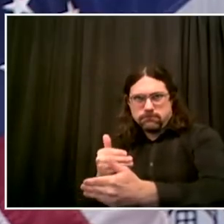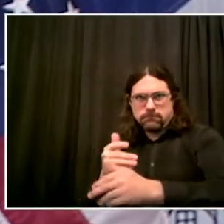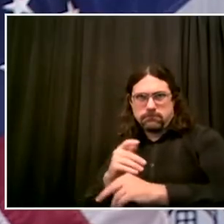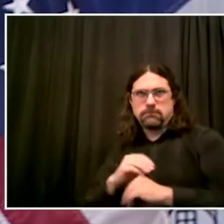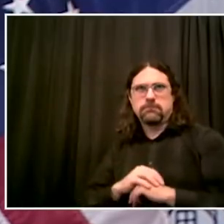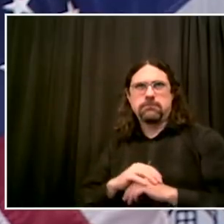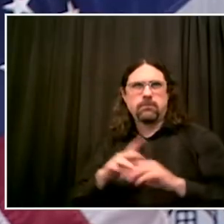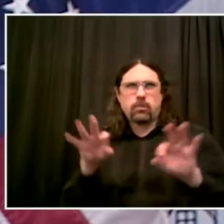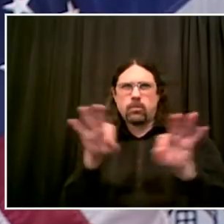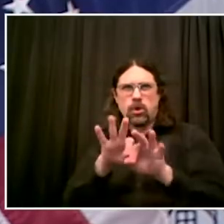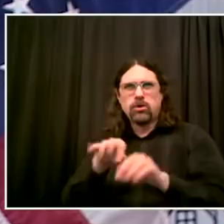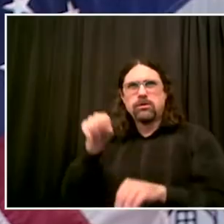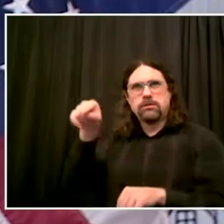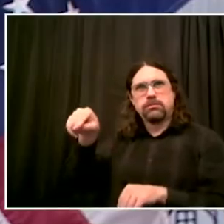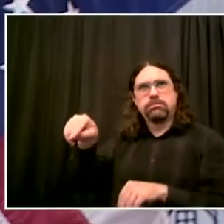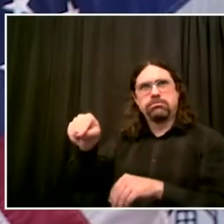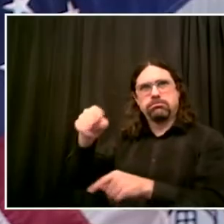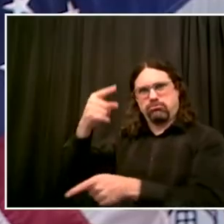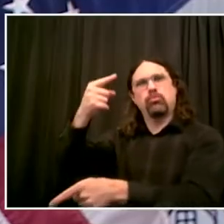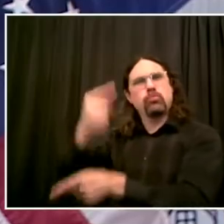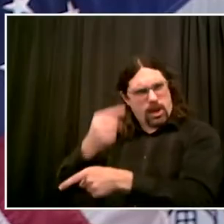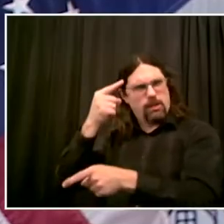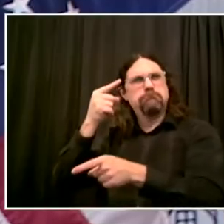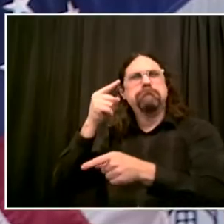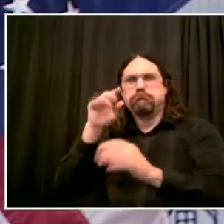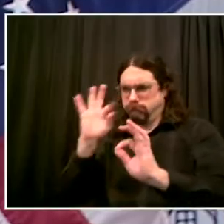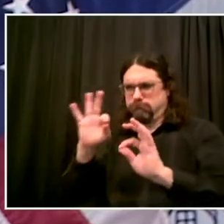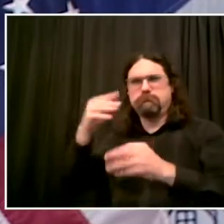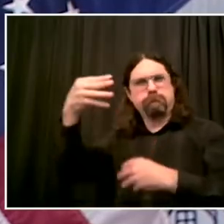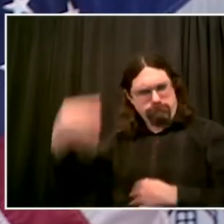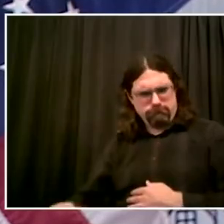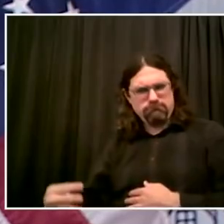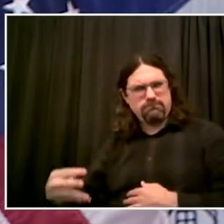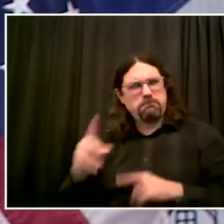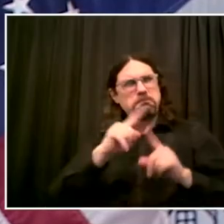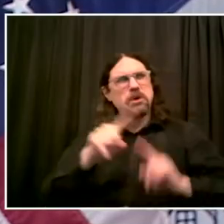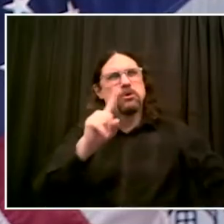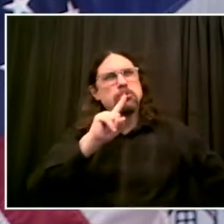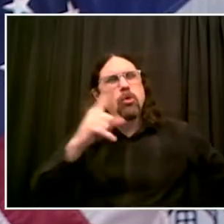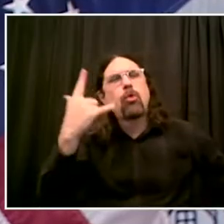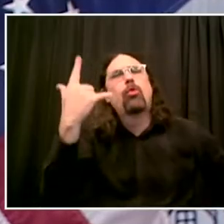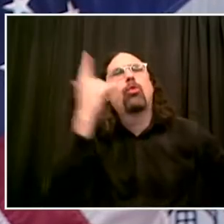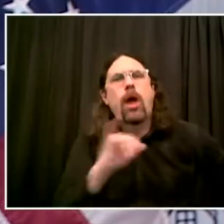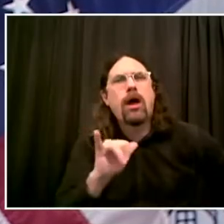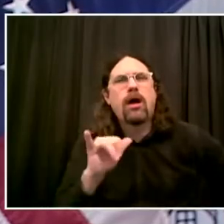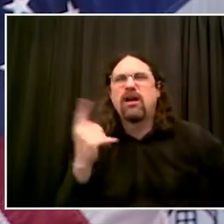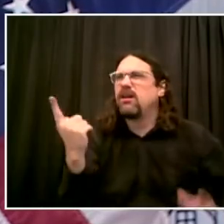IT THE RIGHT WAY BUT OF COURES, THE QUESTION IS, WHAT DOES IT